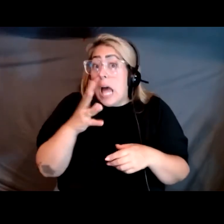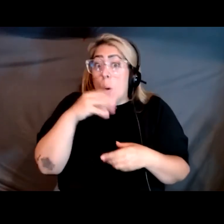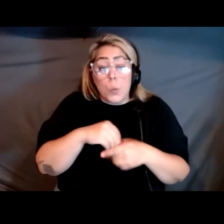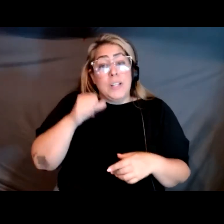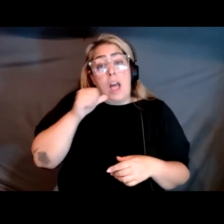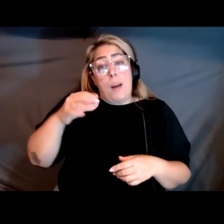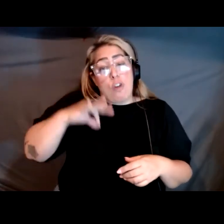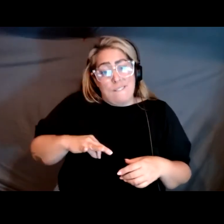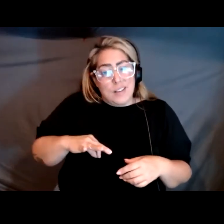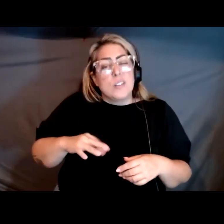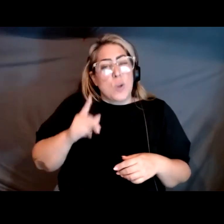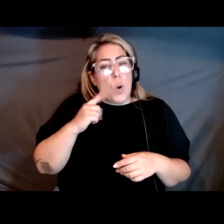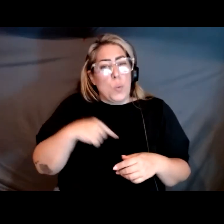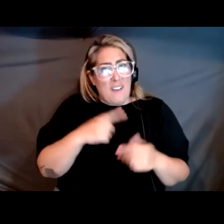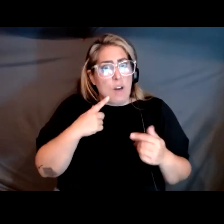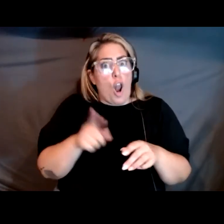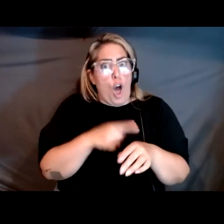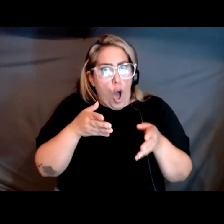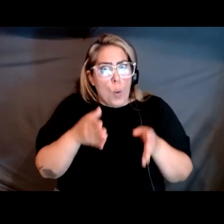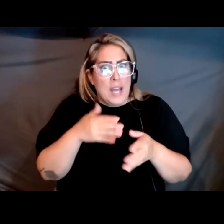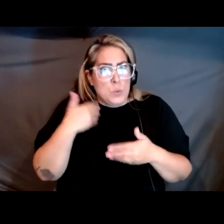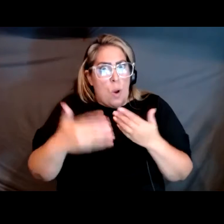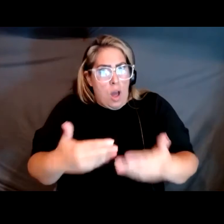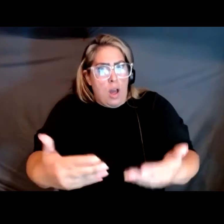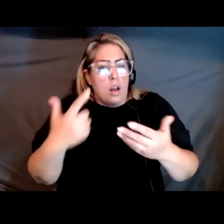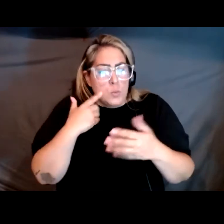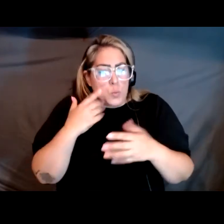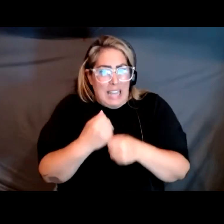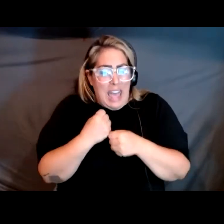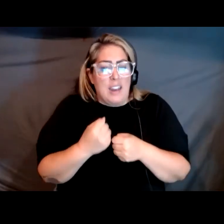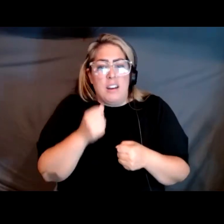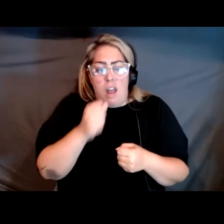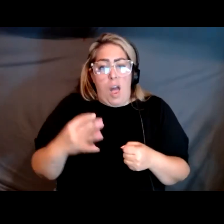so we have a ways to go advocating for recovery for nonprofit arts and culture sector.